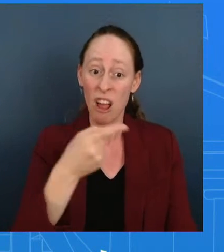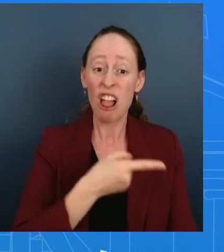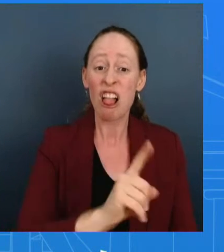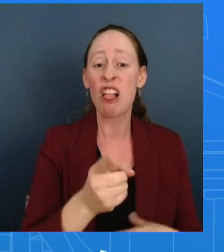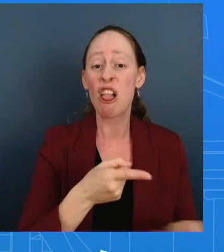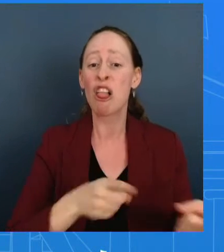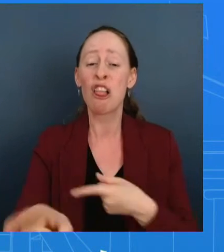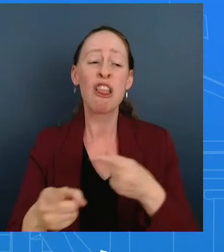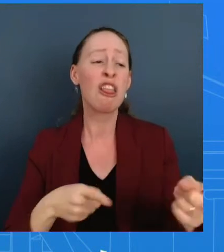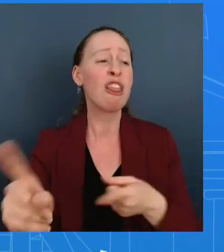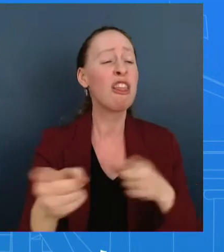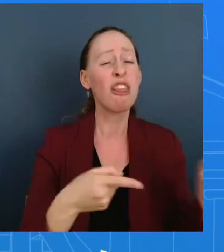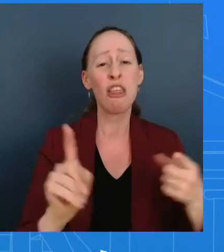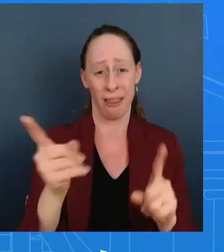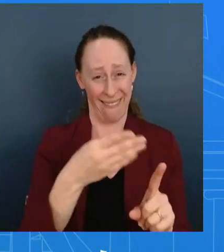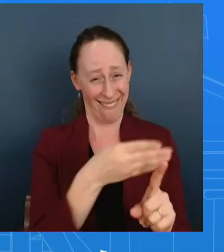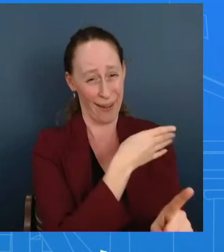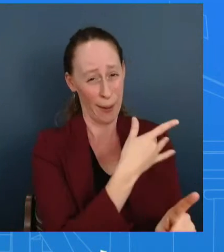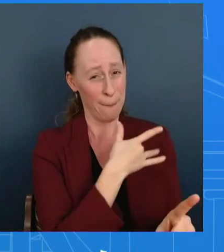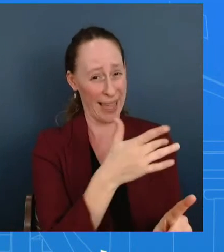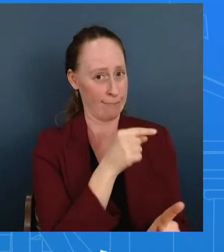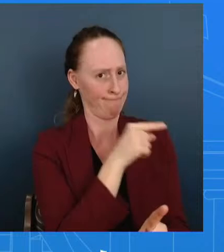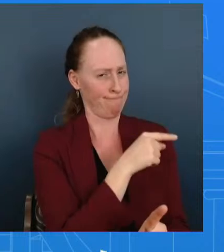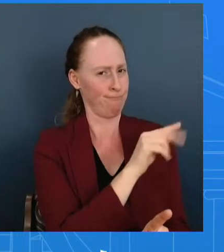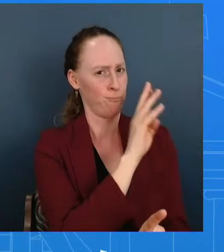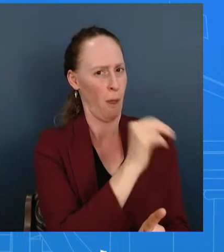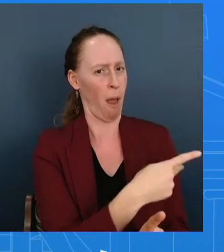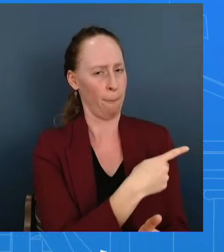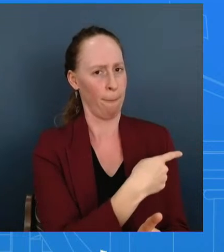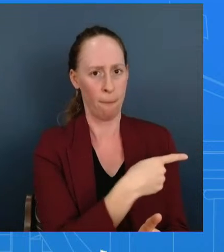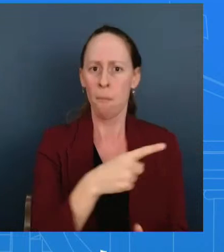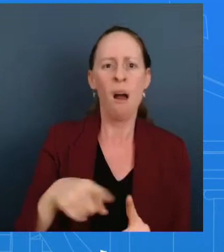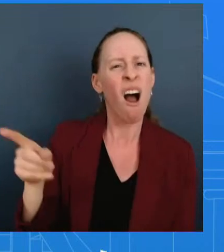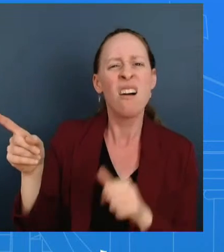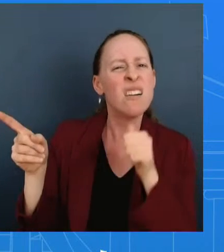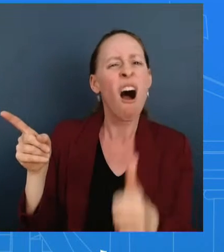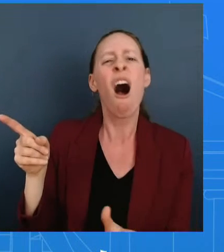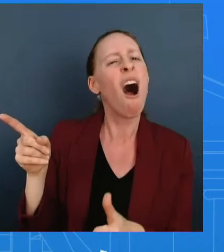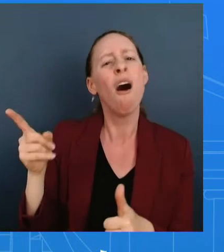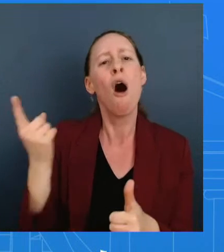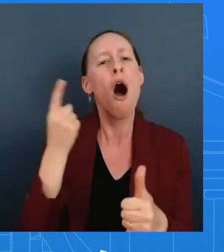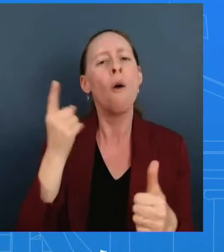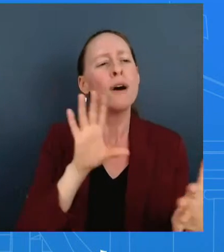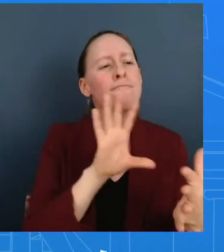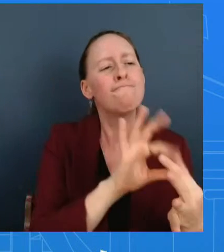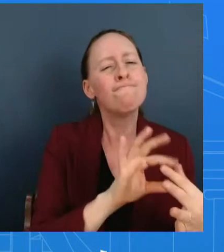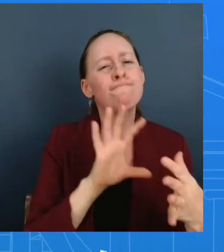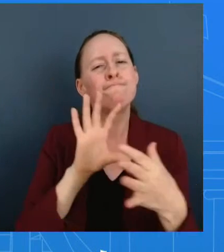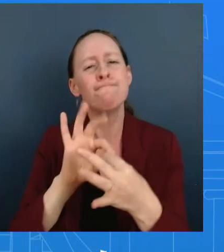And when he took office -- what I said -- nine -- only nine allies had reached the 2 percent level -- now 23.